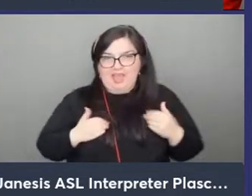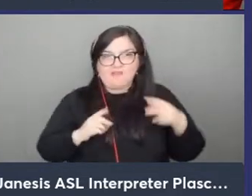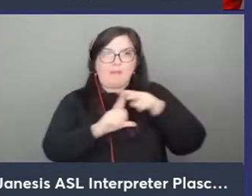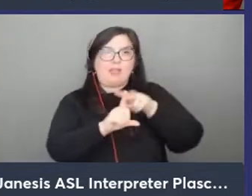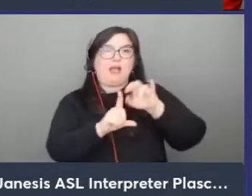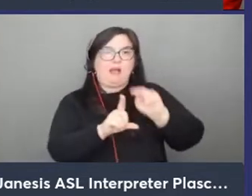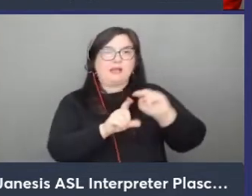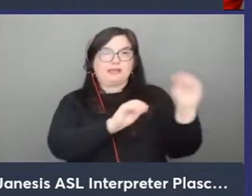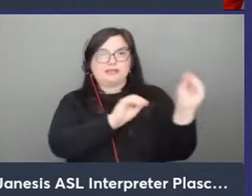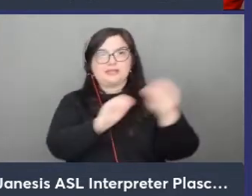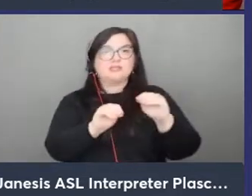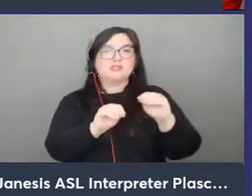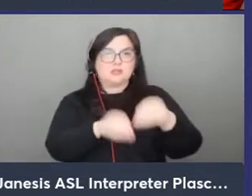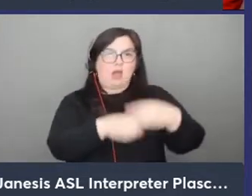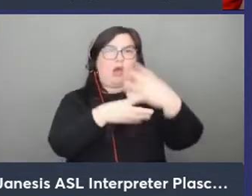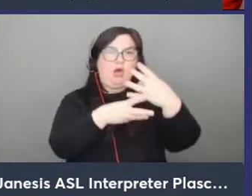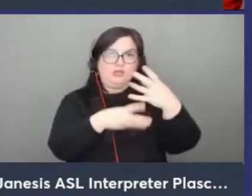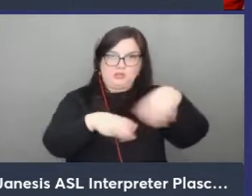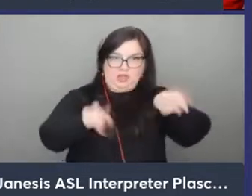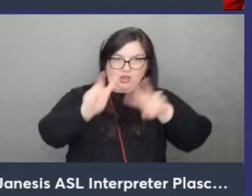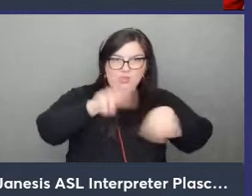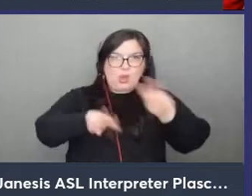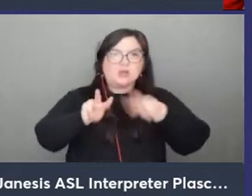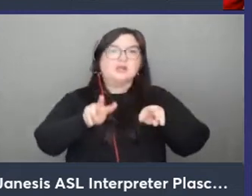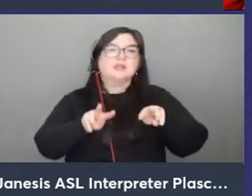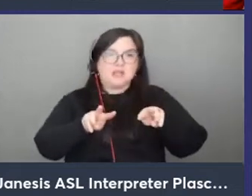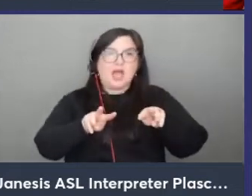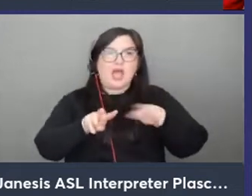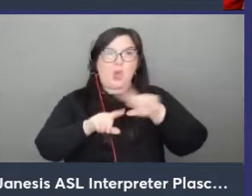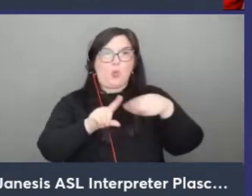so you can kind of take a look at how it looks like once it's in there.